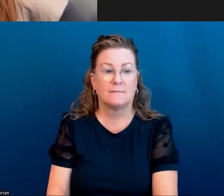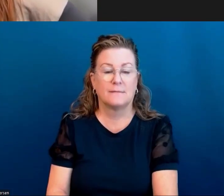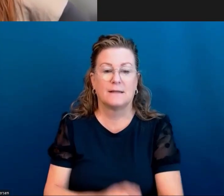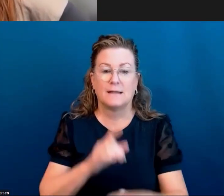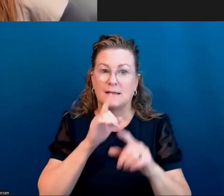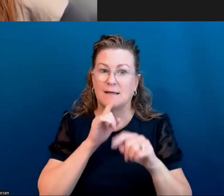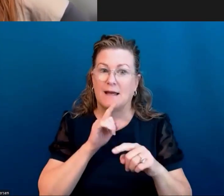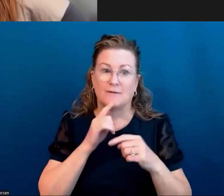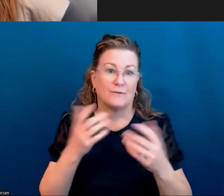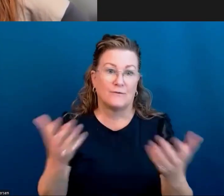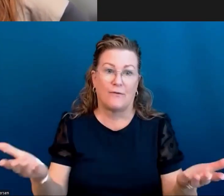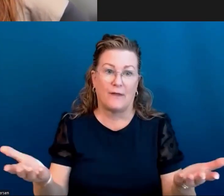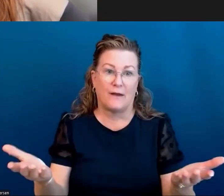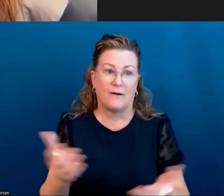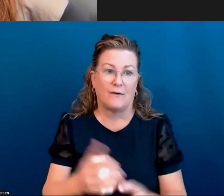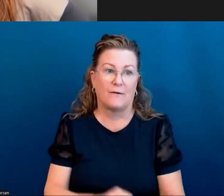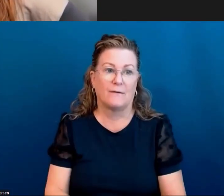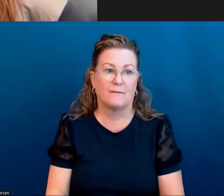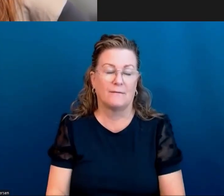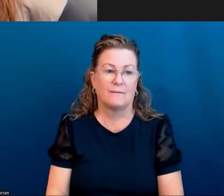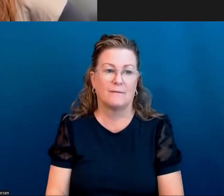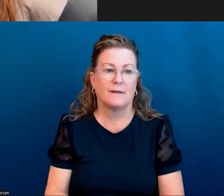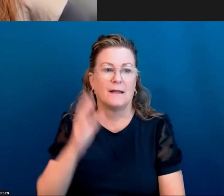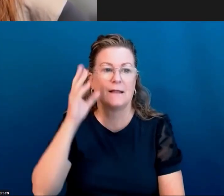You know, I always say, think about what they like. Think